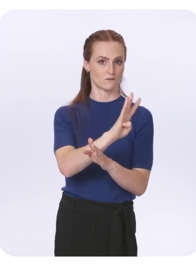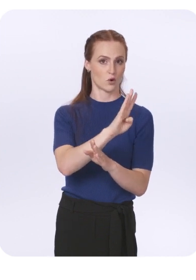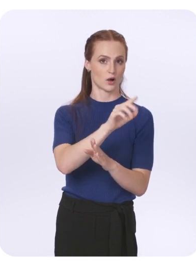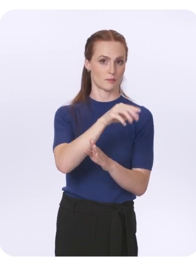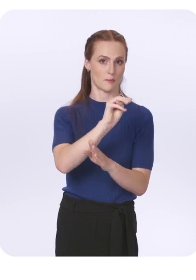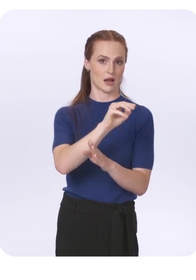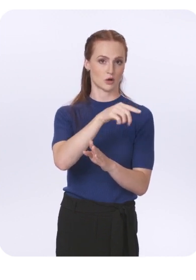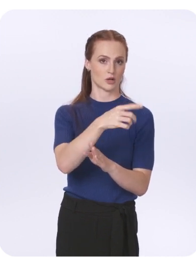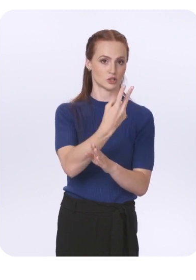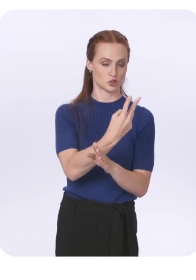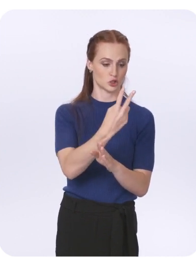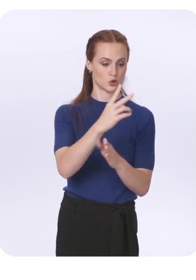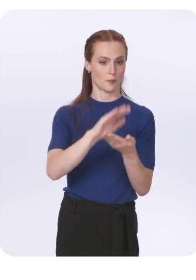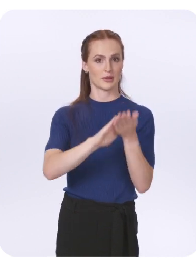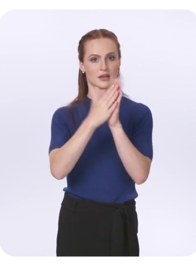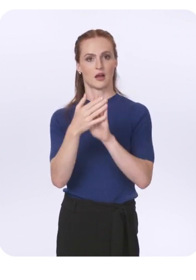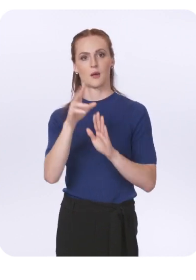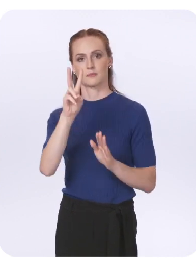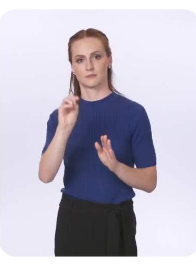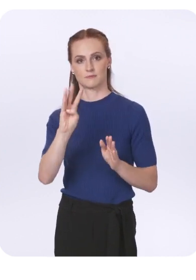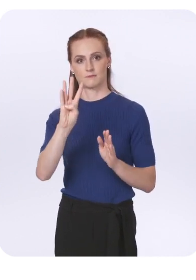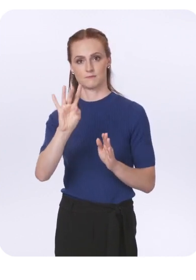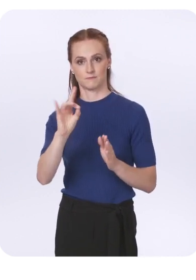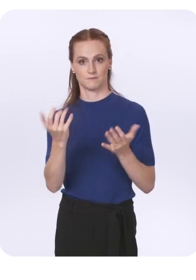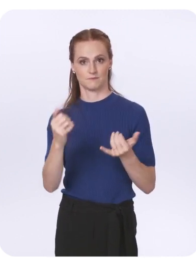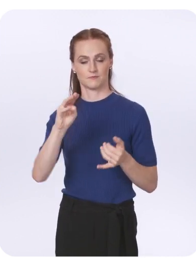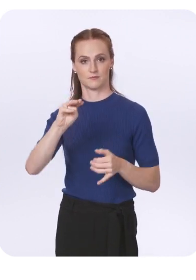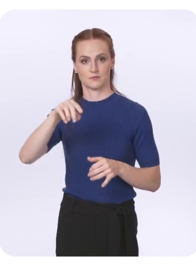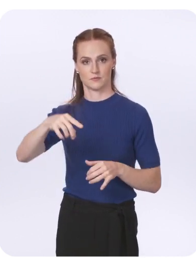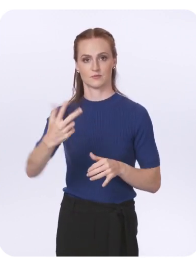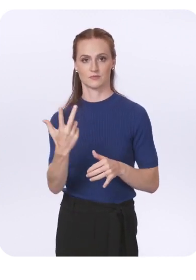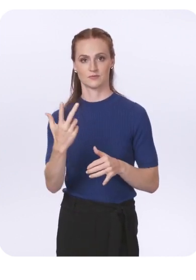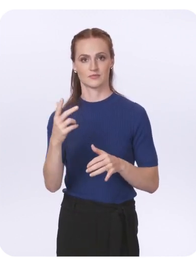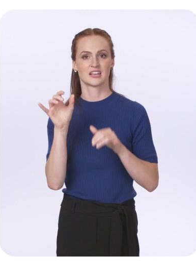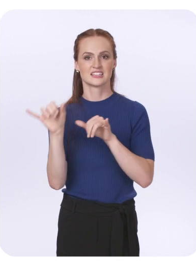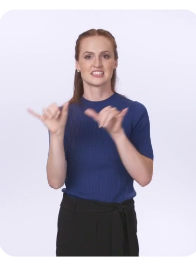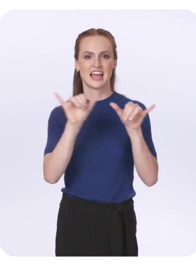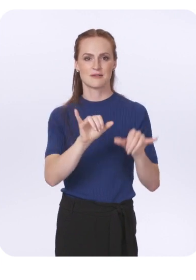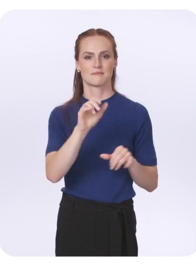to 2048x2048 and Quest 3 the same as on PC VR.